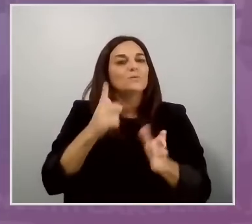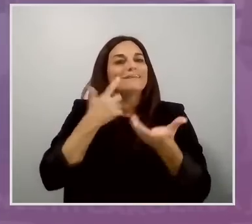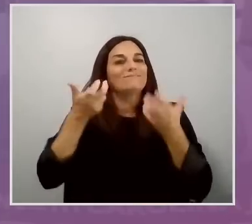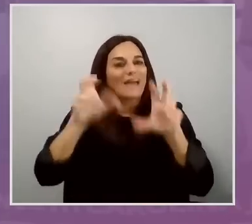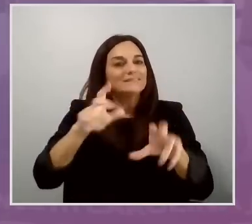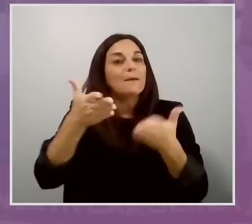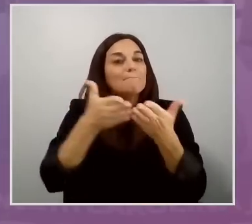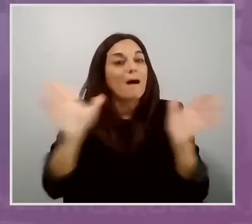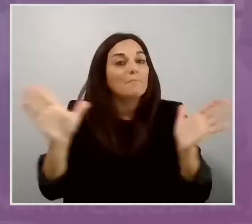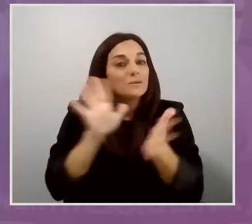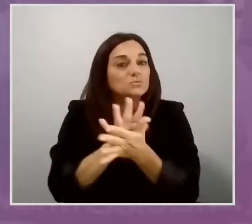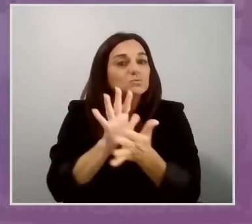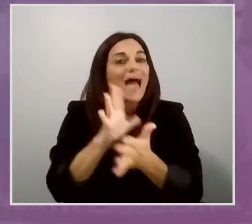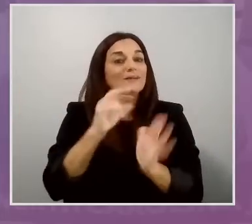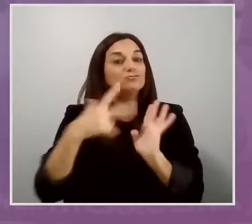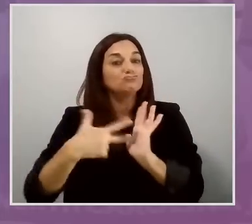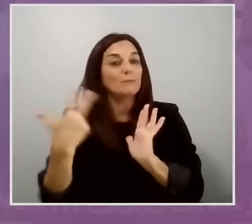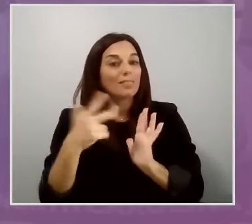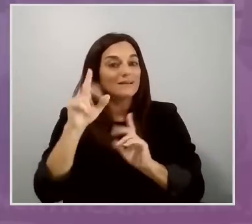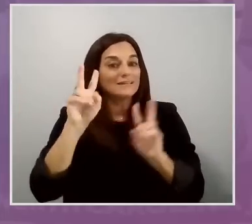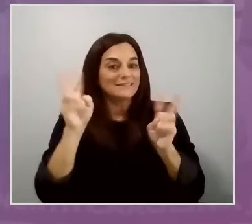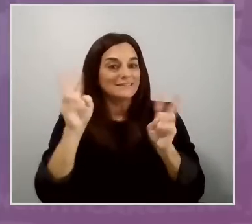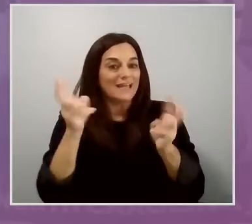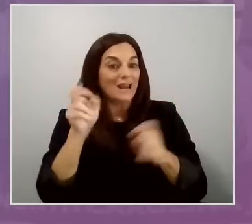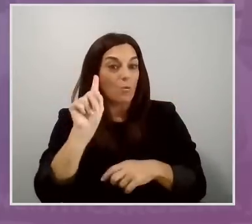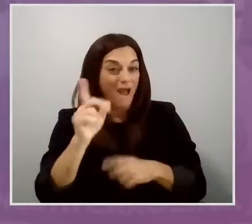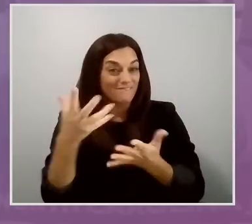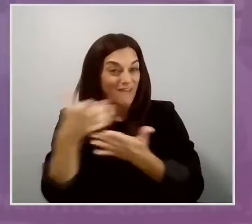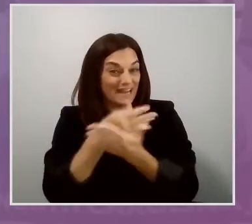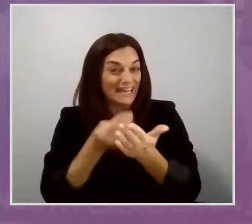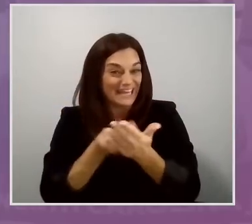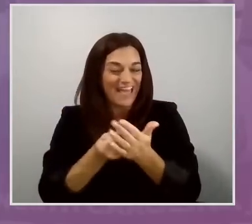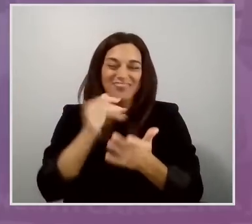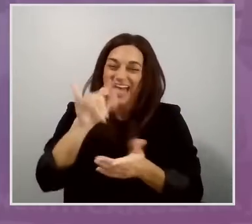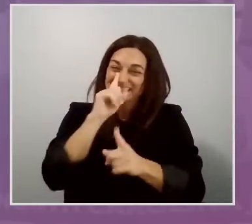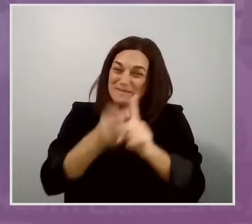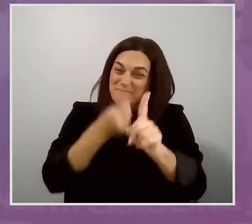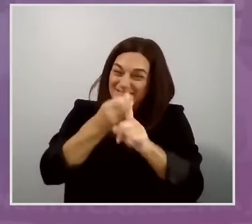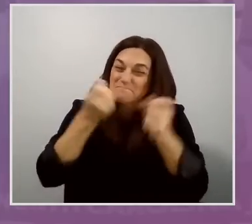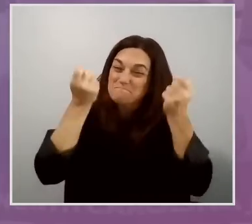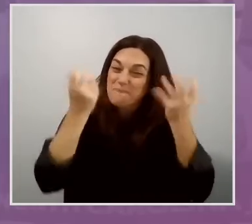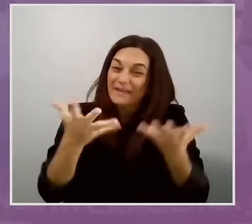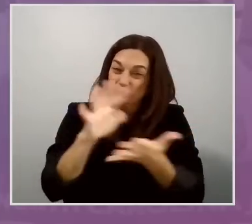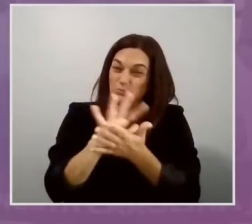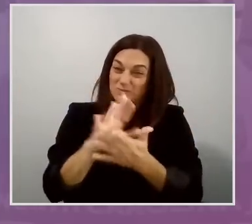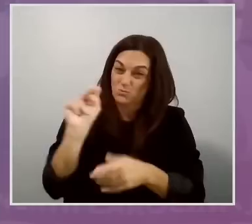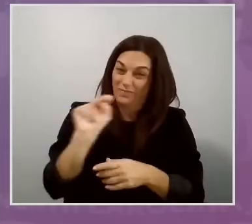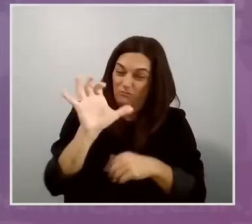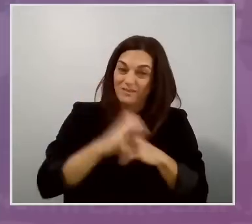TO. WE'RE COMMITTED TO SAYING THAT WE NEED TO INVEST IN PUBLIC SCHOOLS AND TRIPLE TITLE ONE